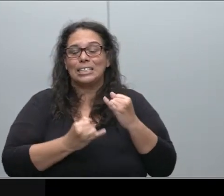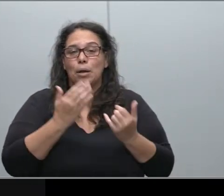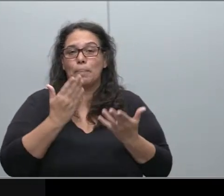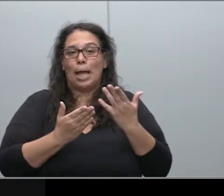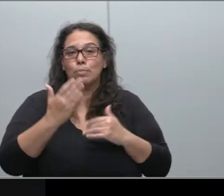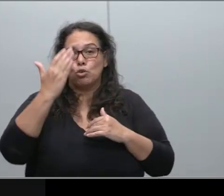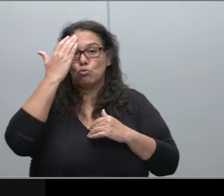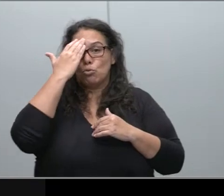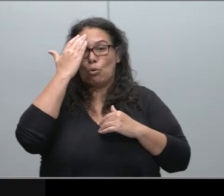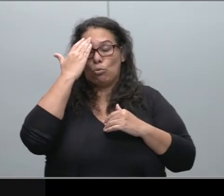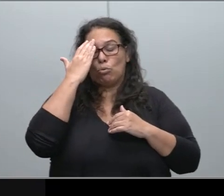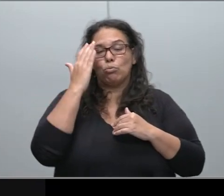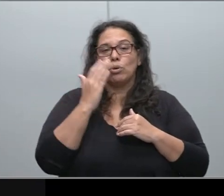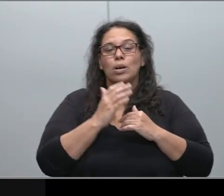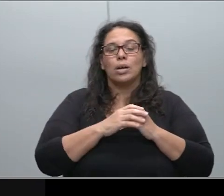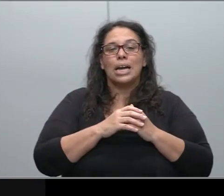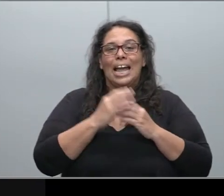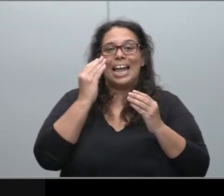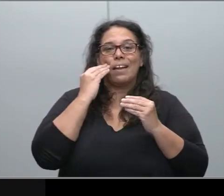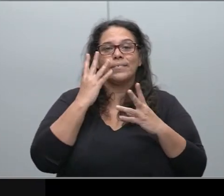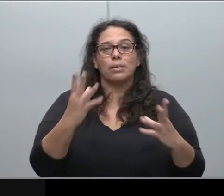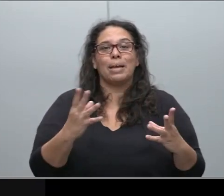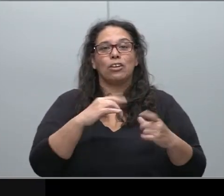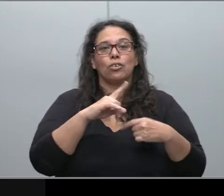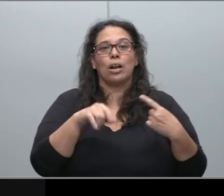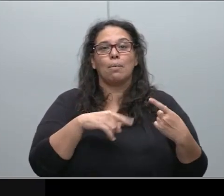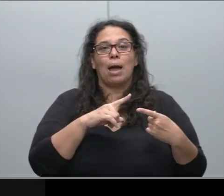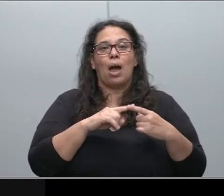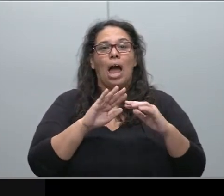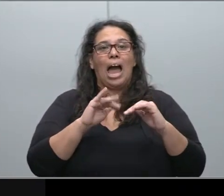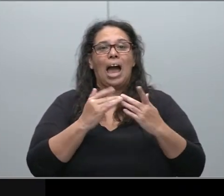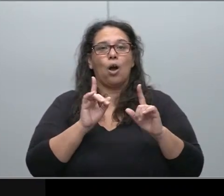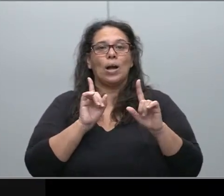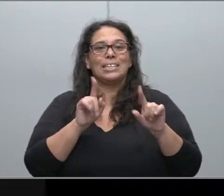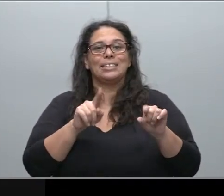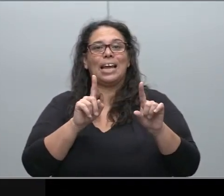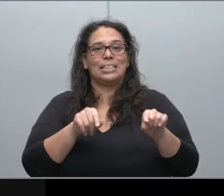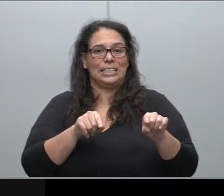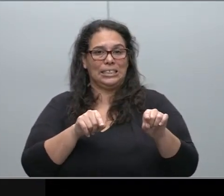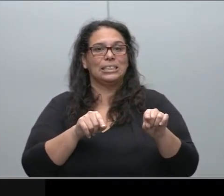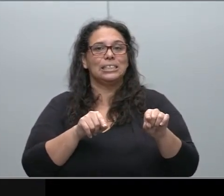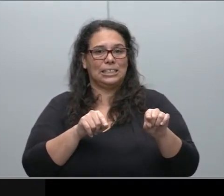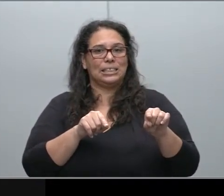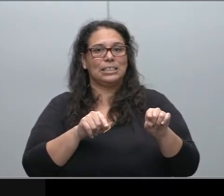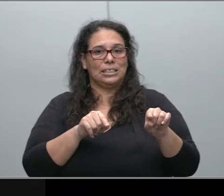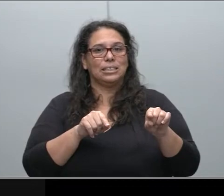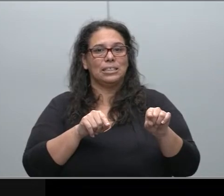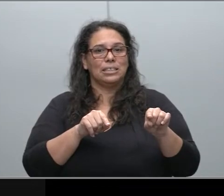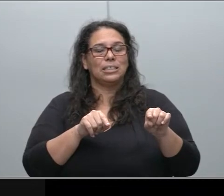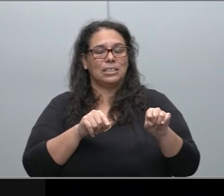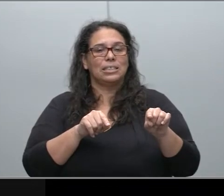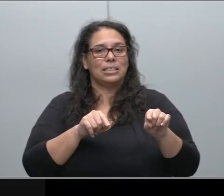I just had a clarifying question about the questions, the guiding questions. It says, "What practices would be most effective